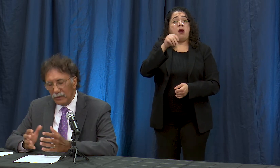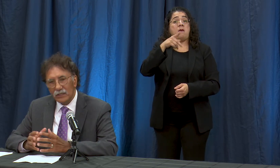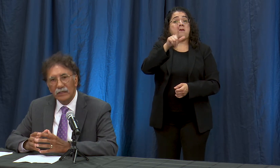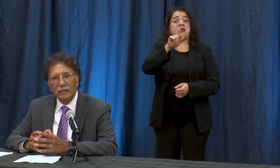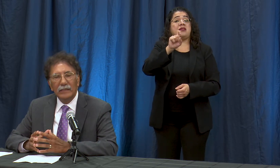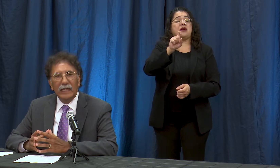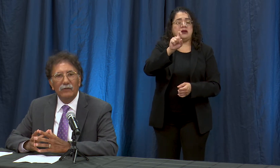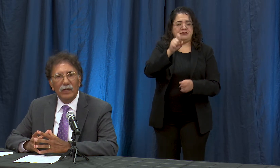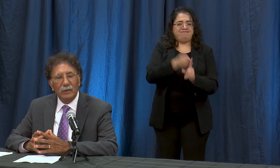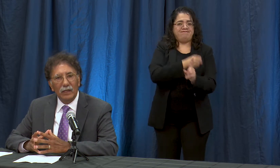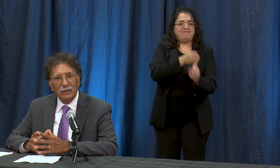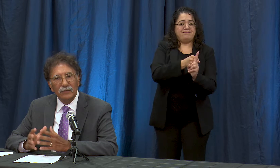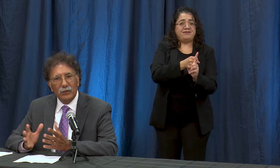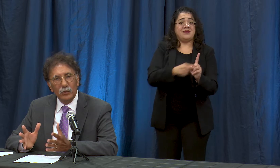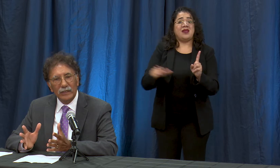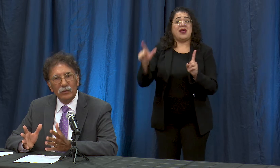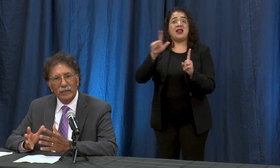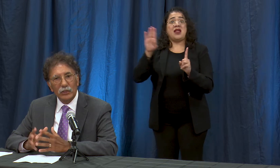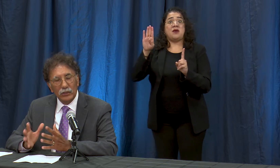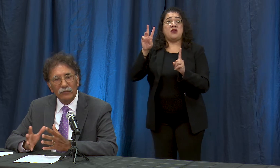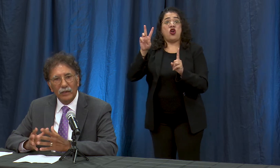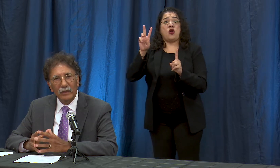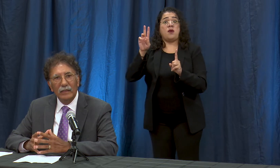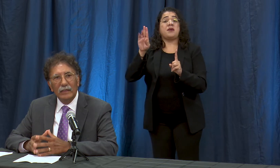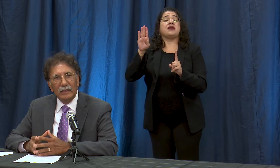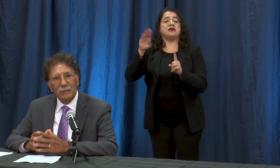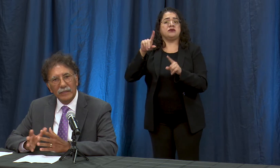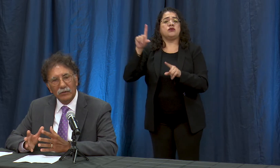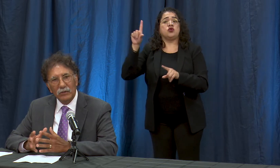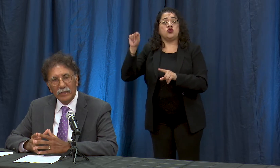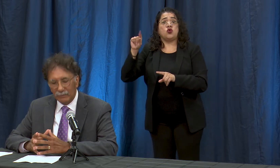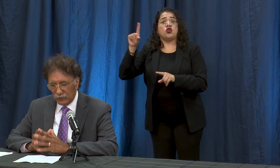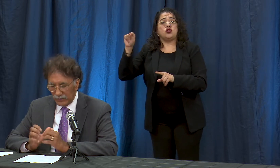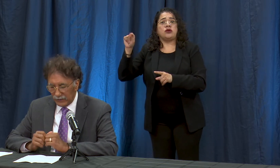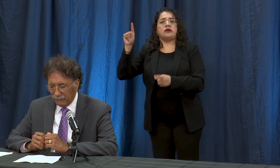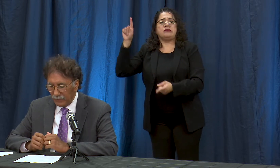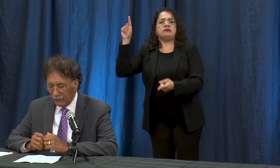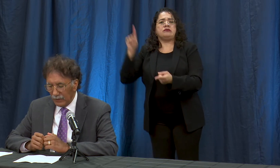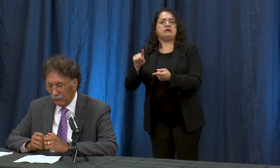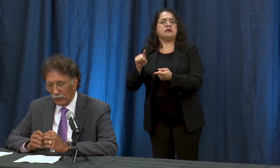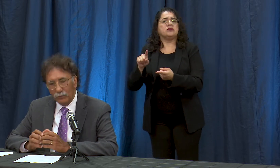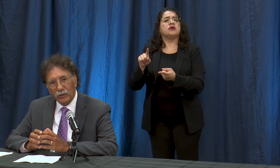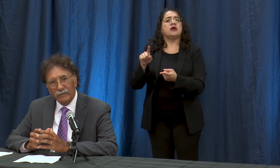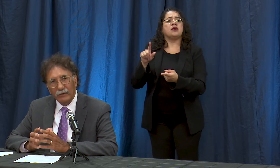Beach that volume lost for 2020 so far comes down to 9% and for the Port of LA